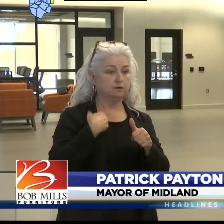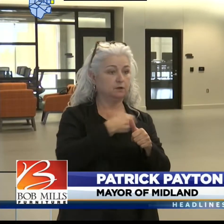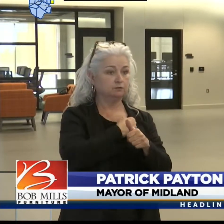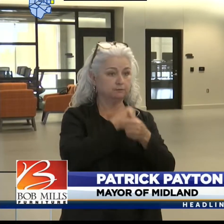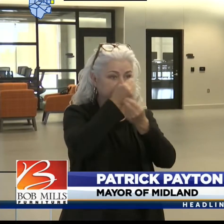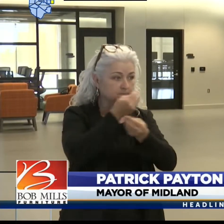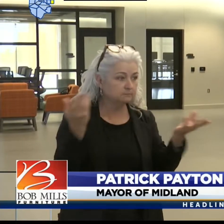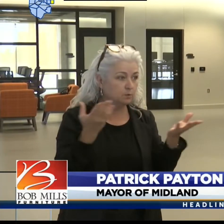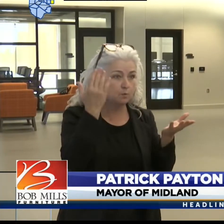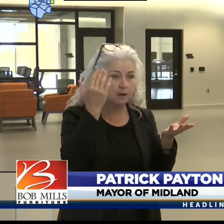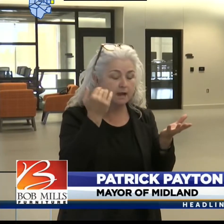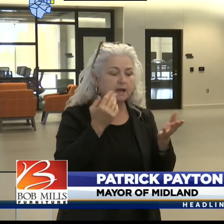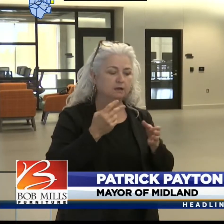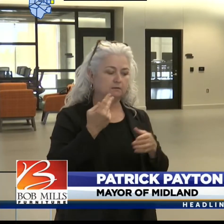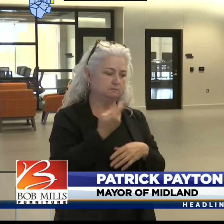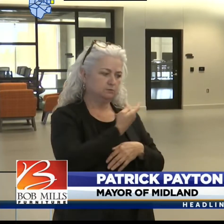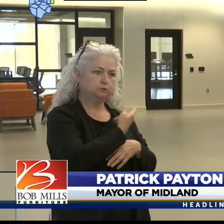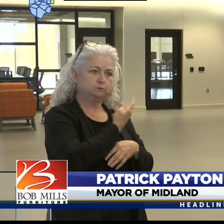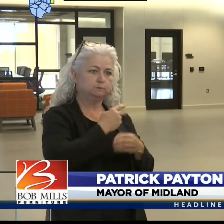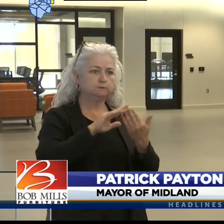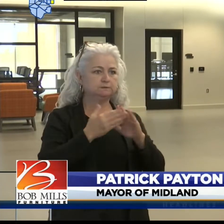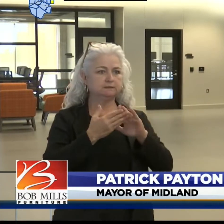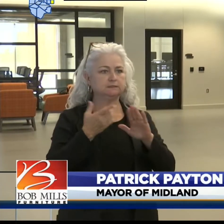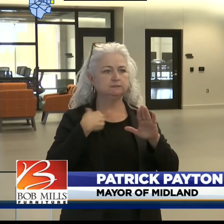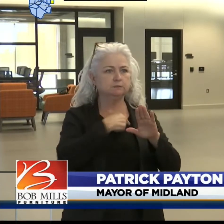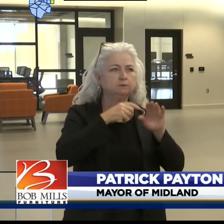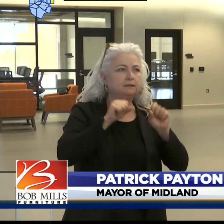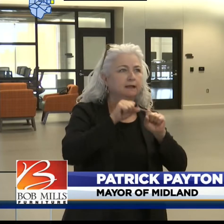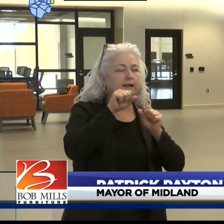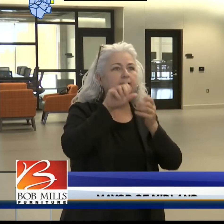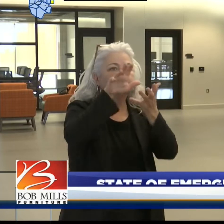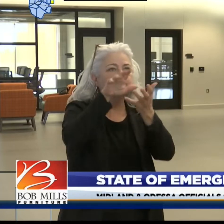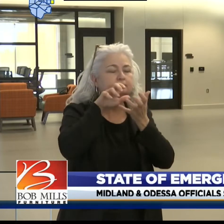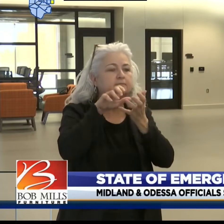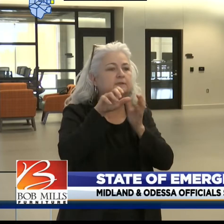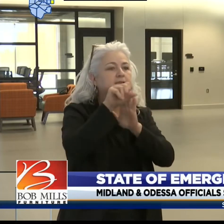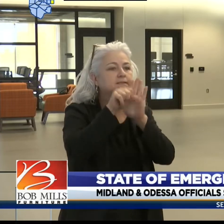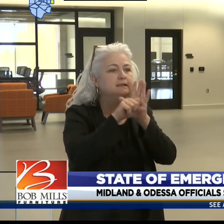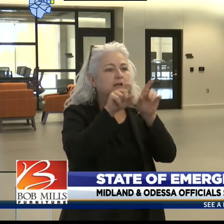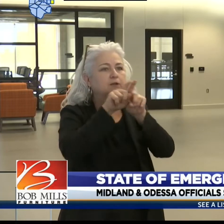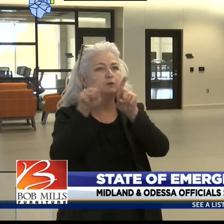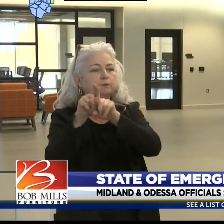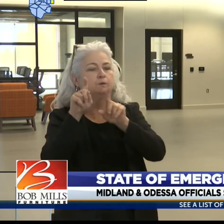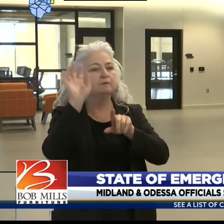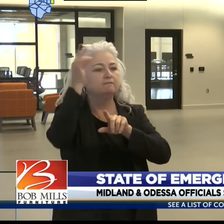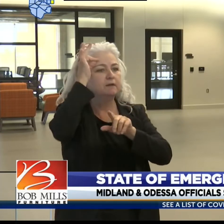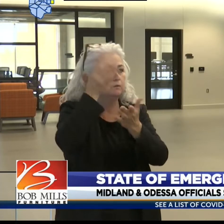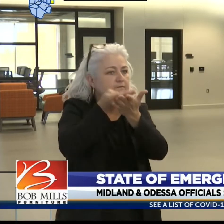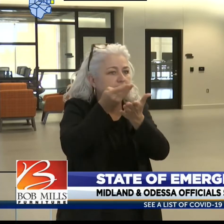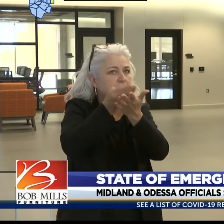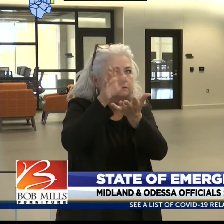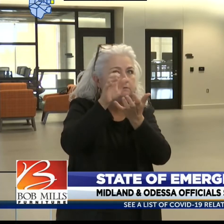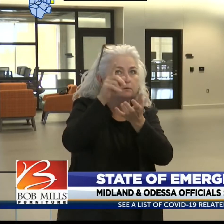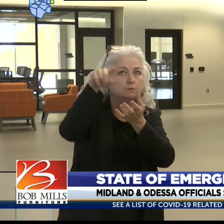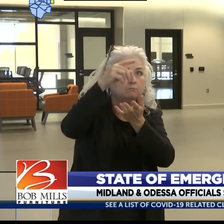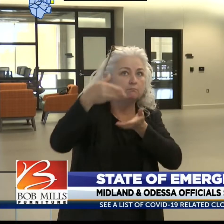TO STATE AND FEDERAL FUNDS AND ANYTHING THE STATE AND FEDERAL GOVERNMENT OFFERS TO US WE NEED TO HAVE THESE DECLARATIONS IN PLACE"